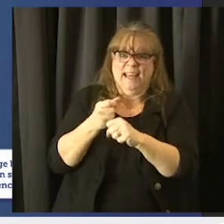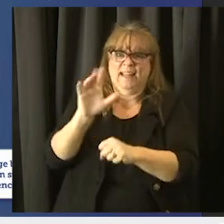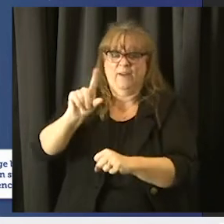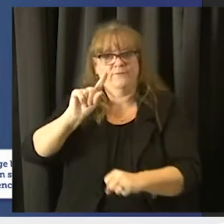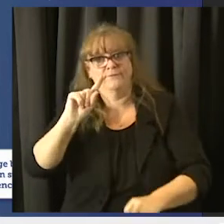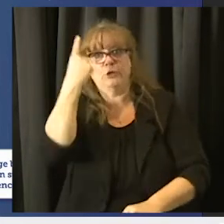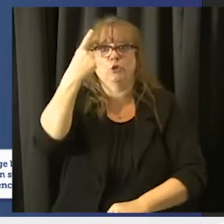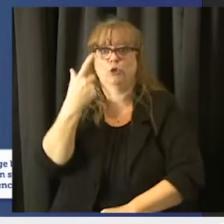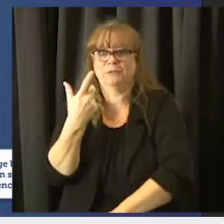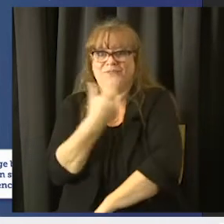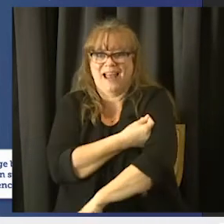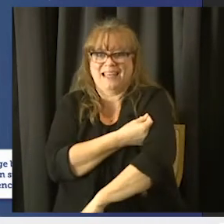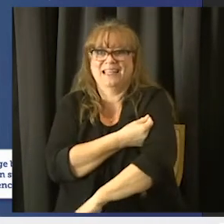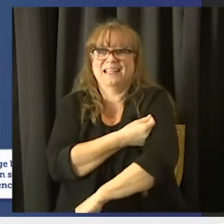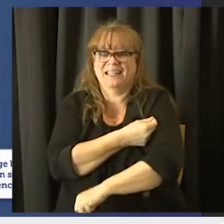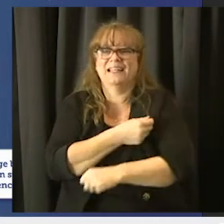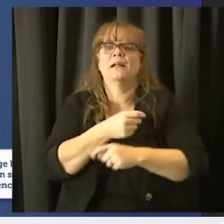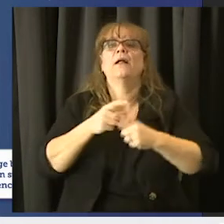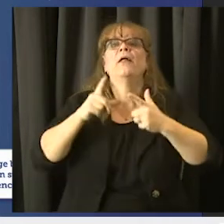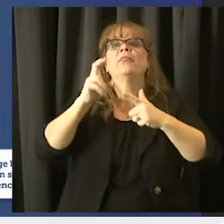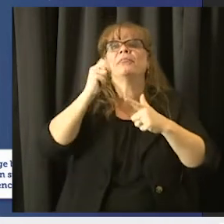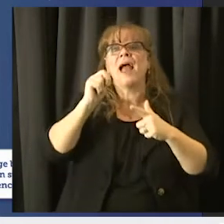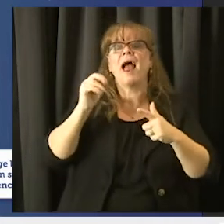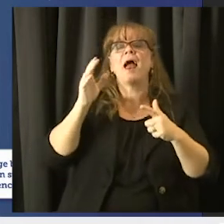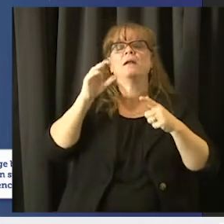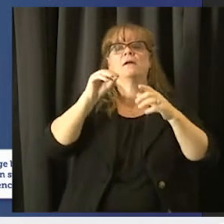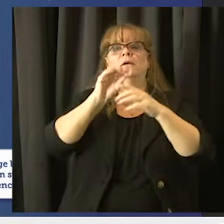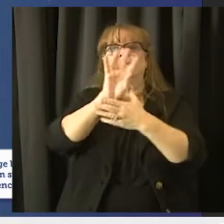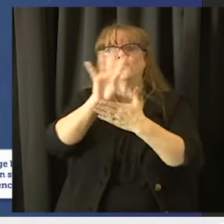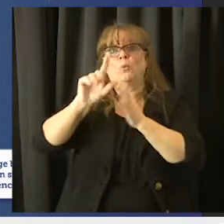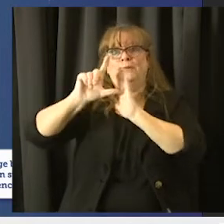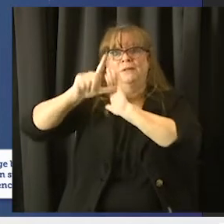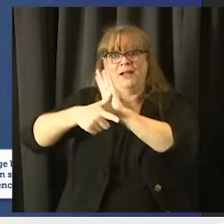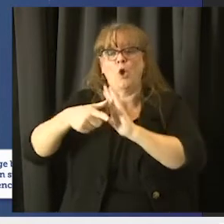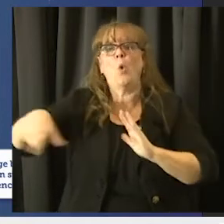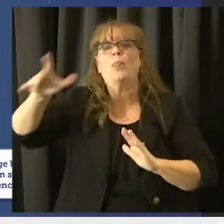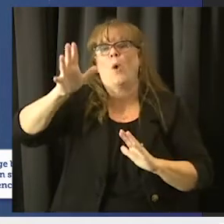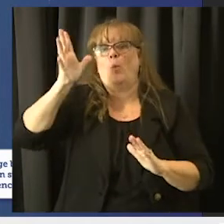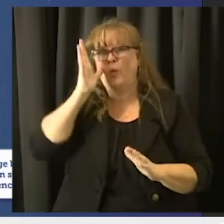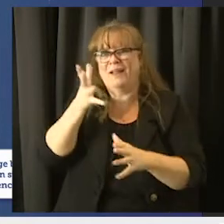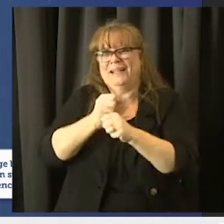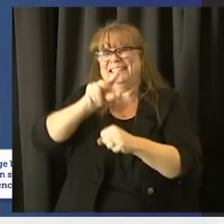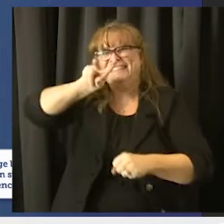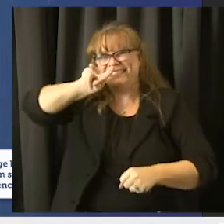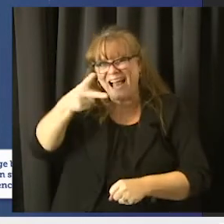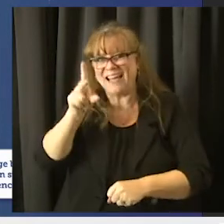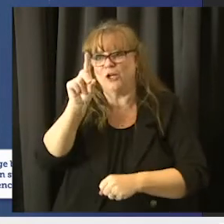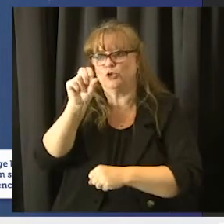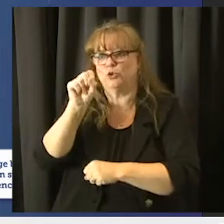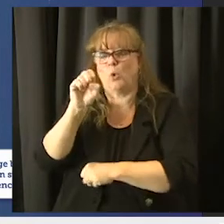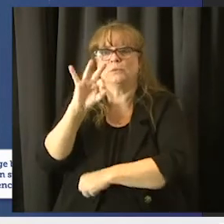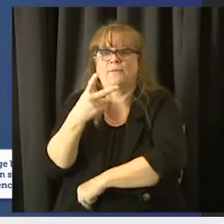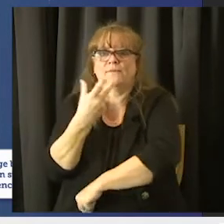first dose might confirm some protection so we're starting that today uh given the supply expected